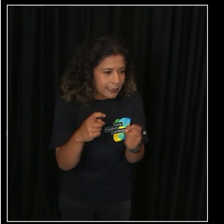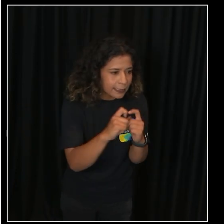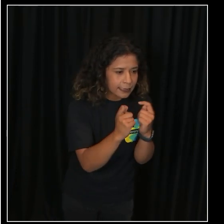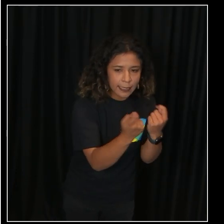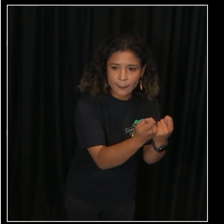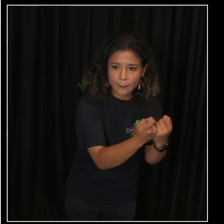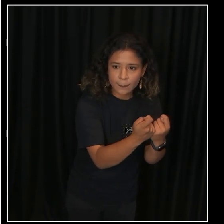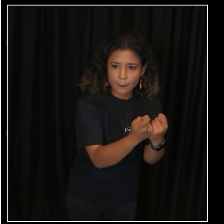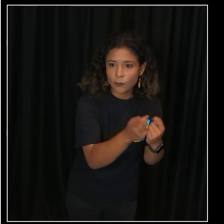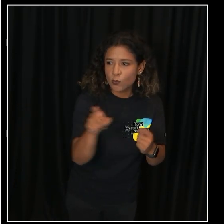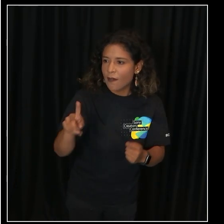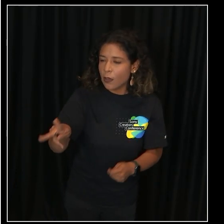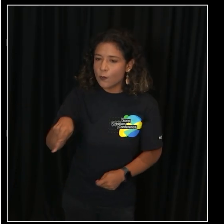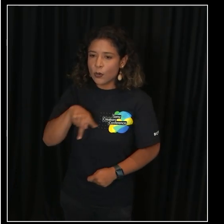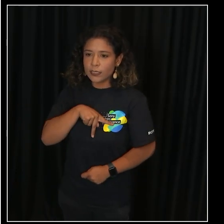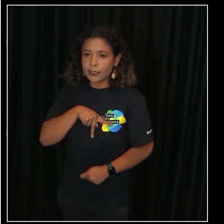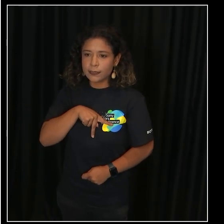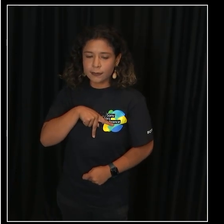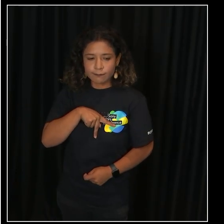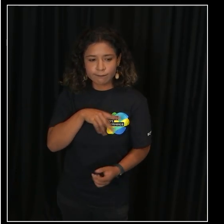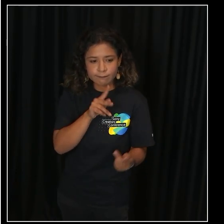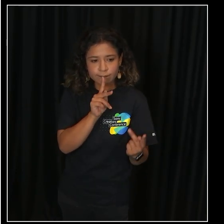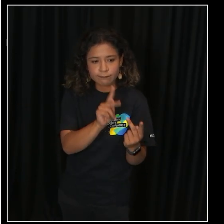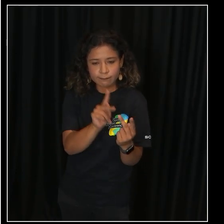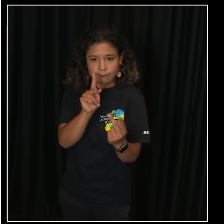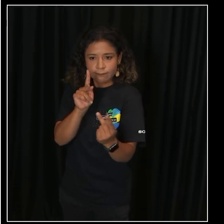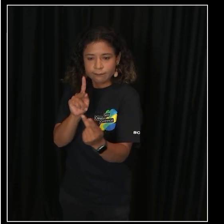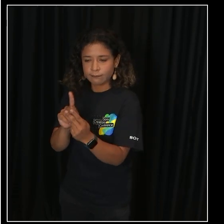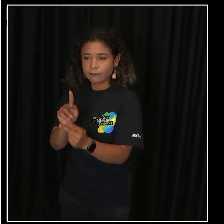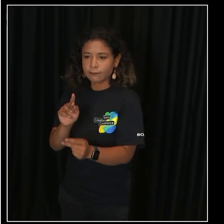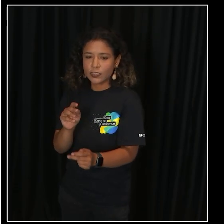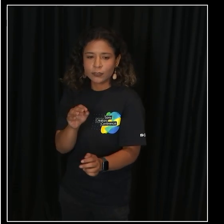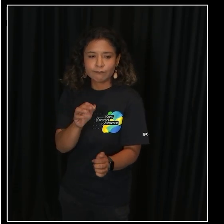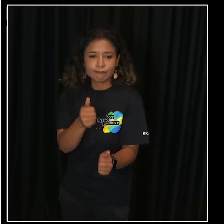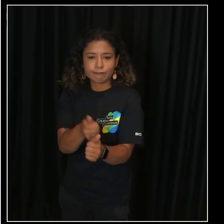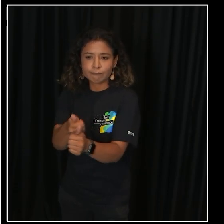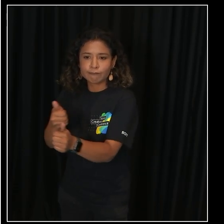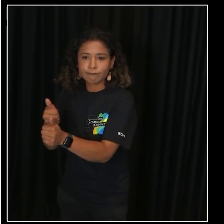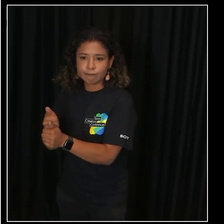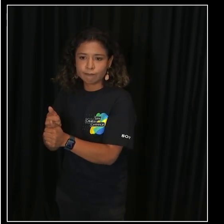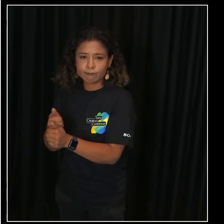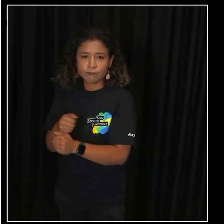personalization and customization are a big thing. So when we were working on doing, or as we currently do,